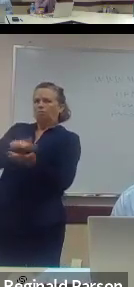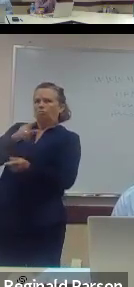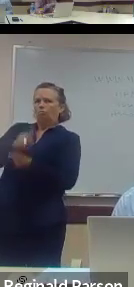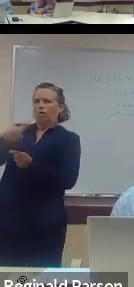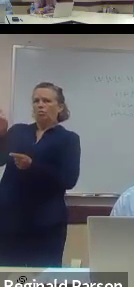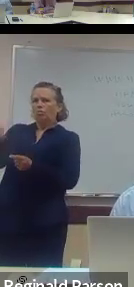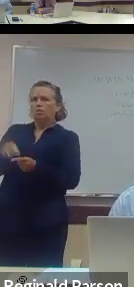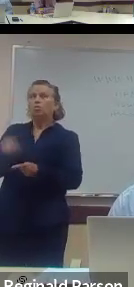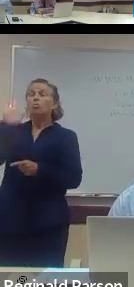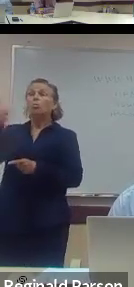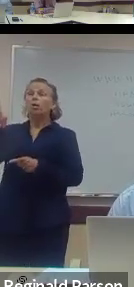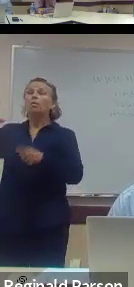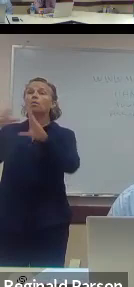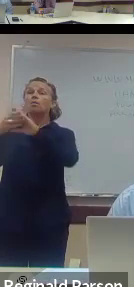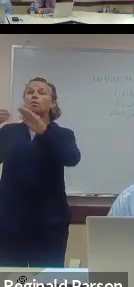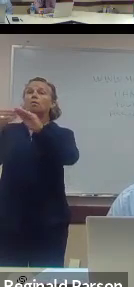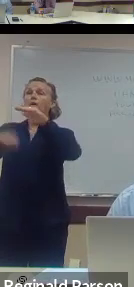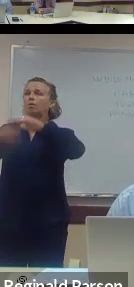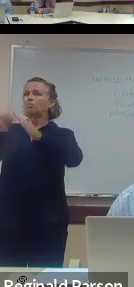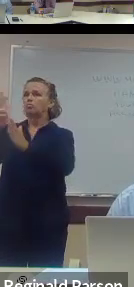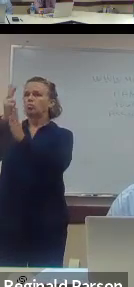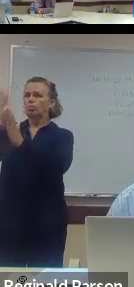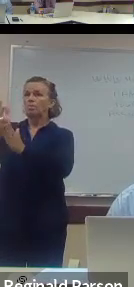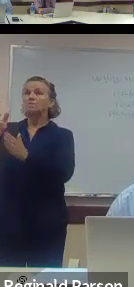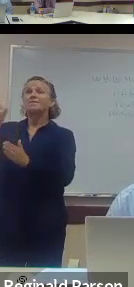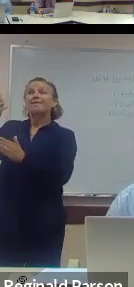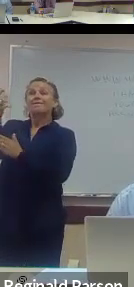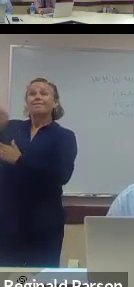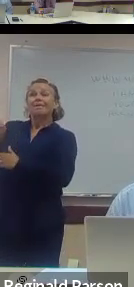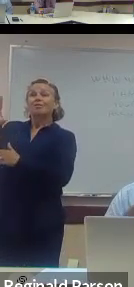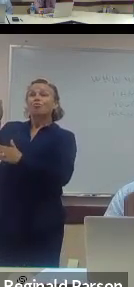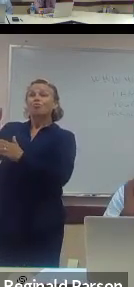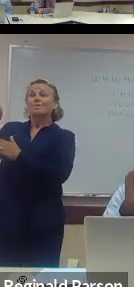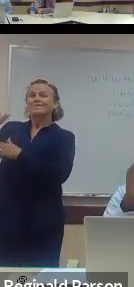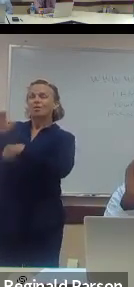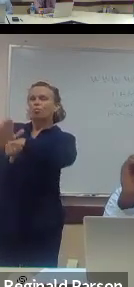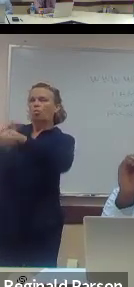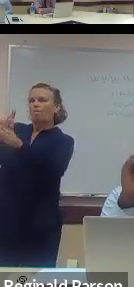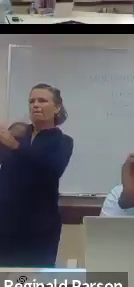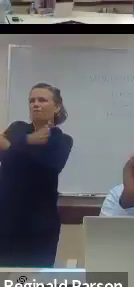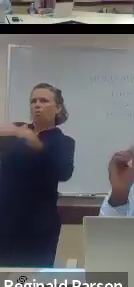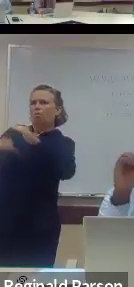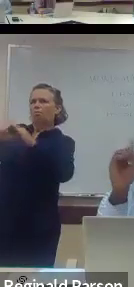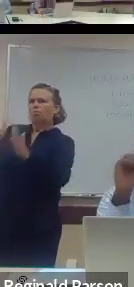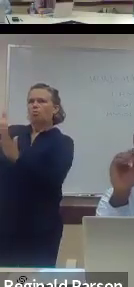Reginald Parson: Participants will also be given a 30 second warning prior to the conclusion of the 3 min. And just so, as a little